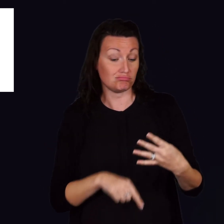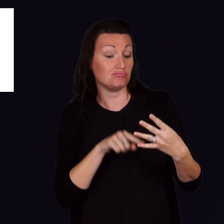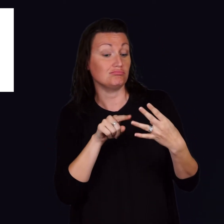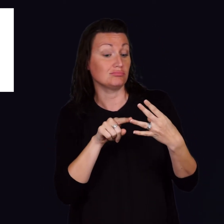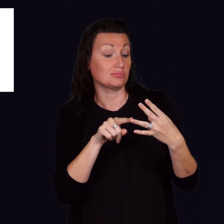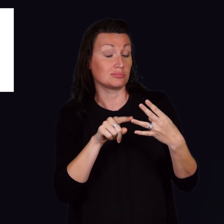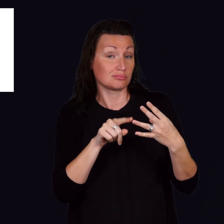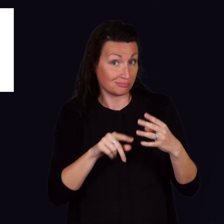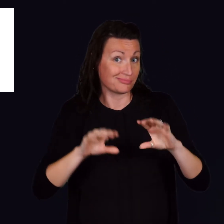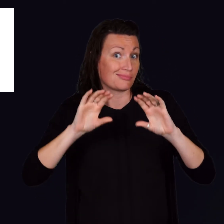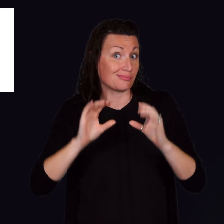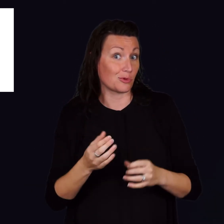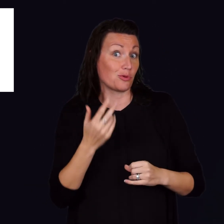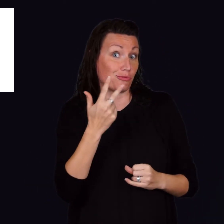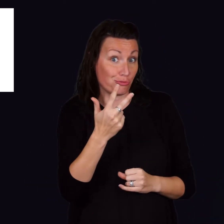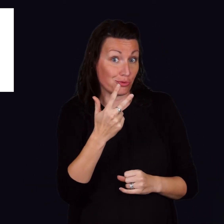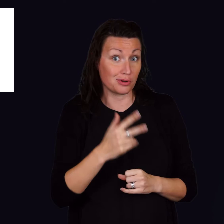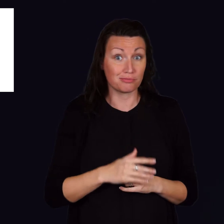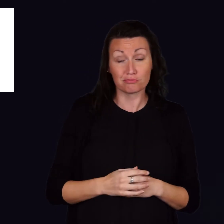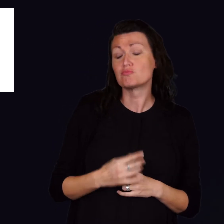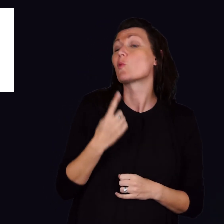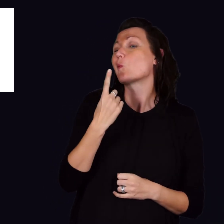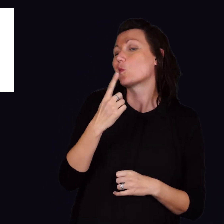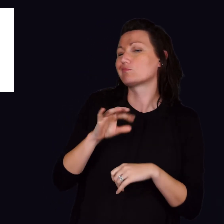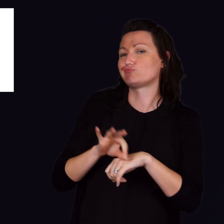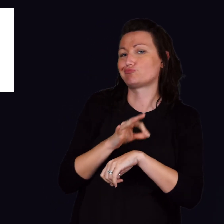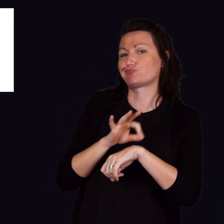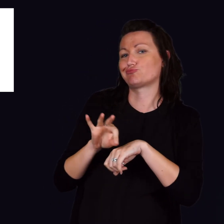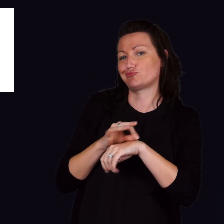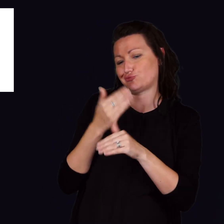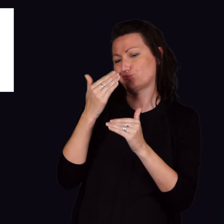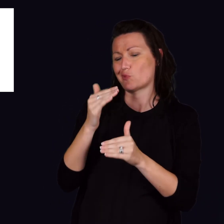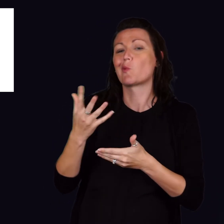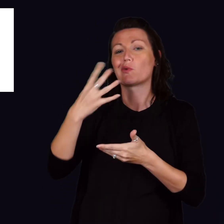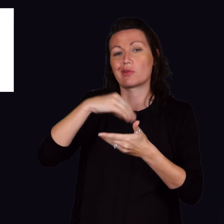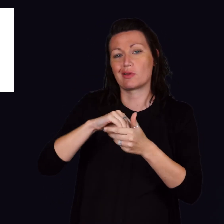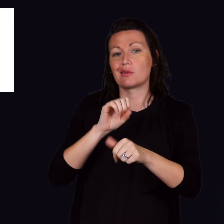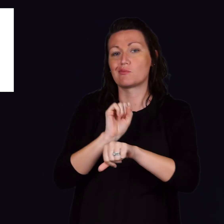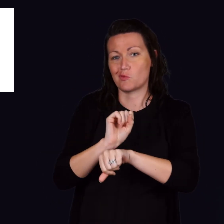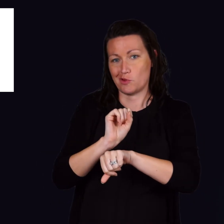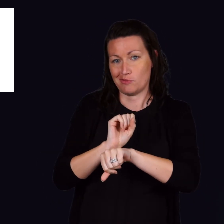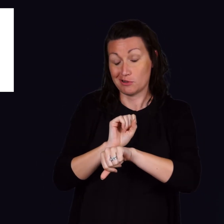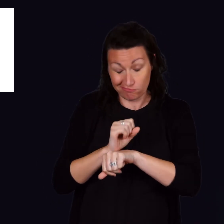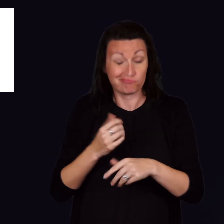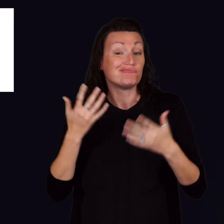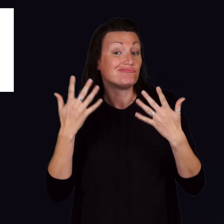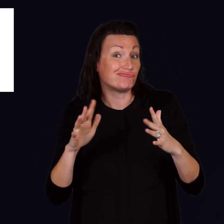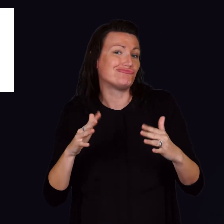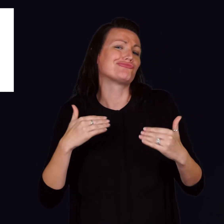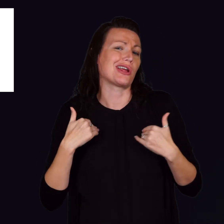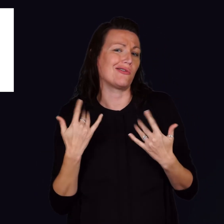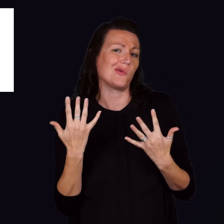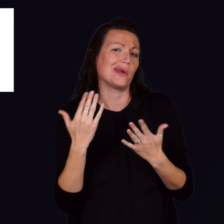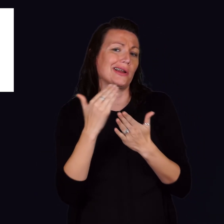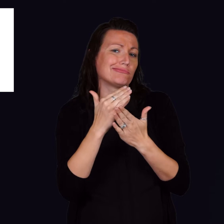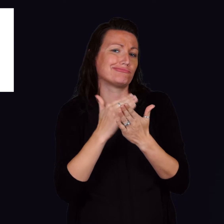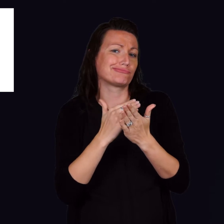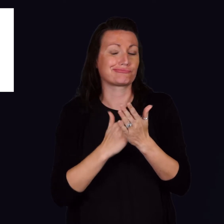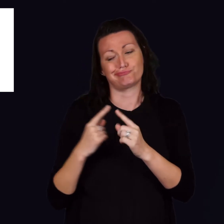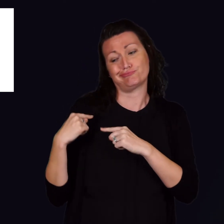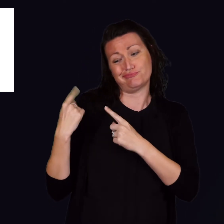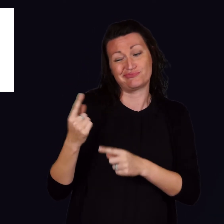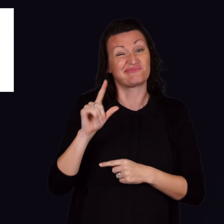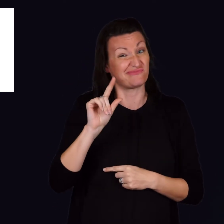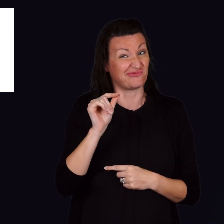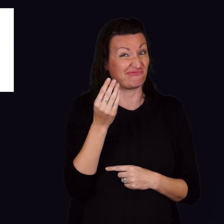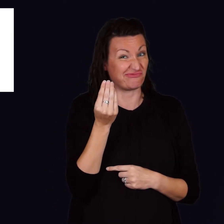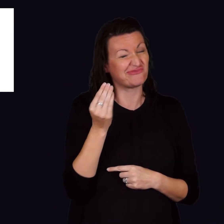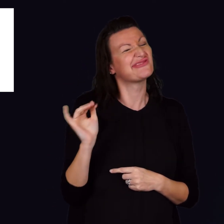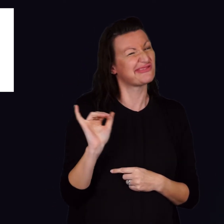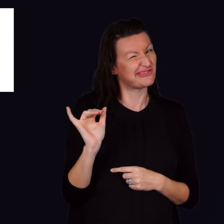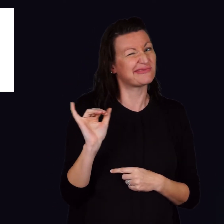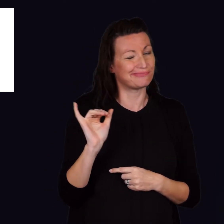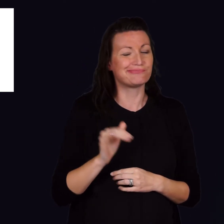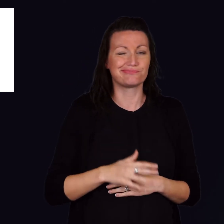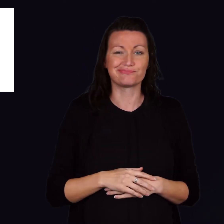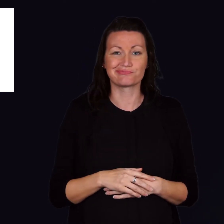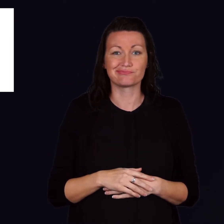*Category 3: one functional limitation in employment (Has a waiting list since 2014)